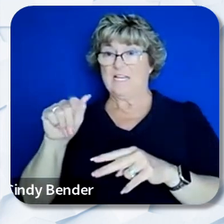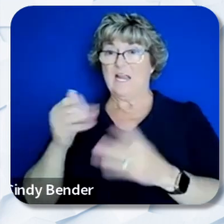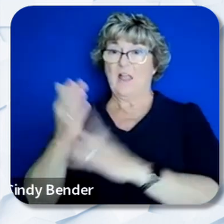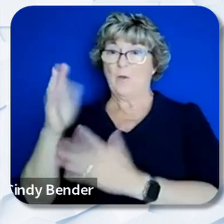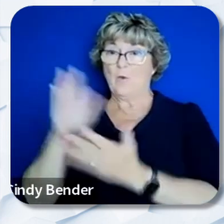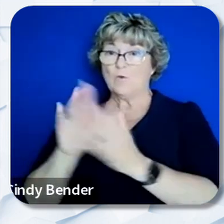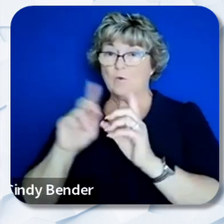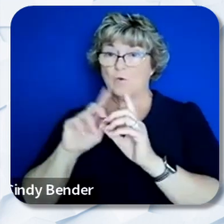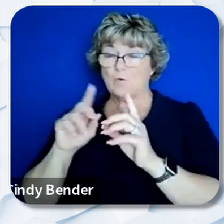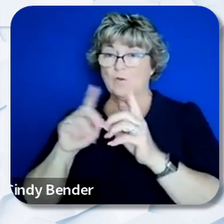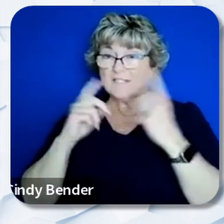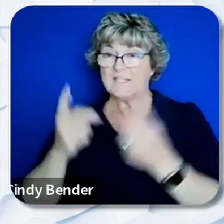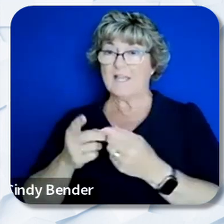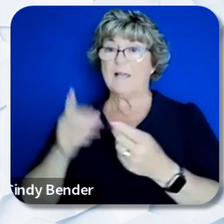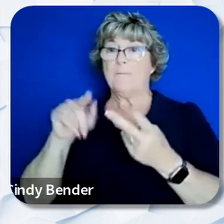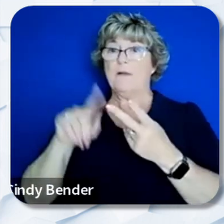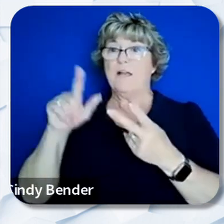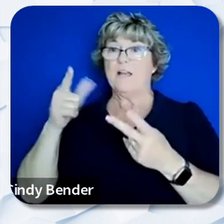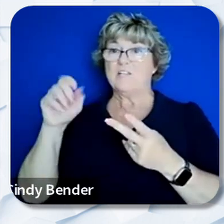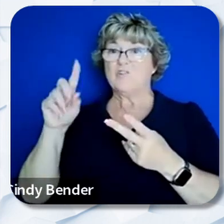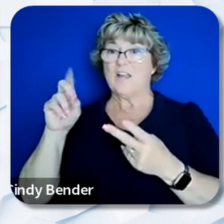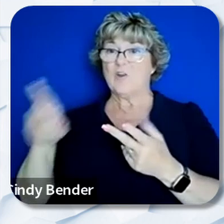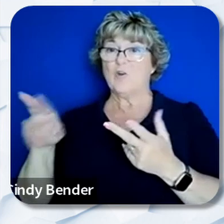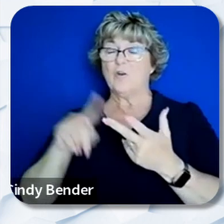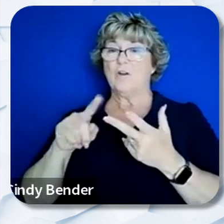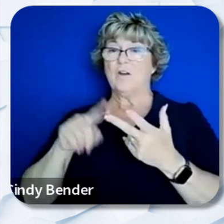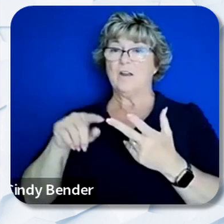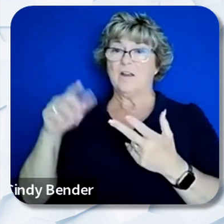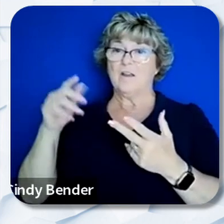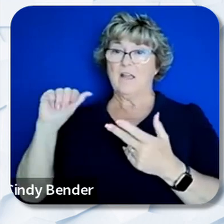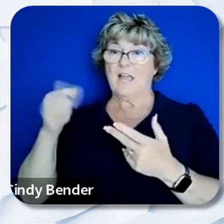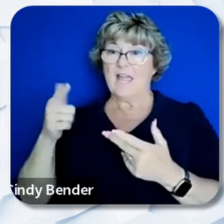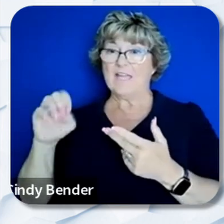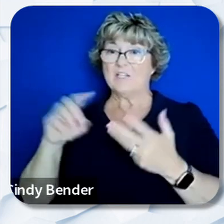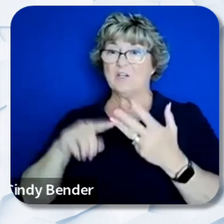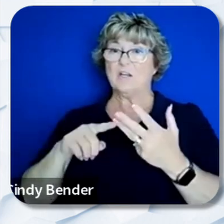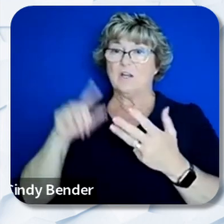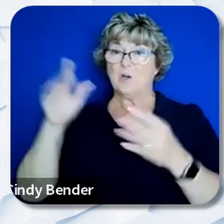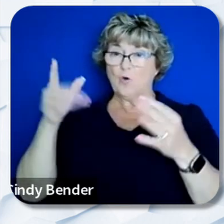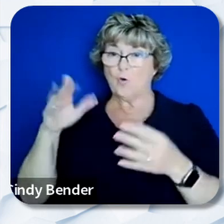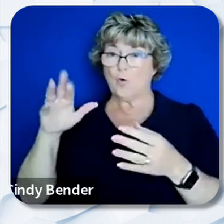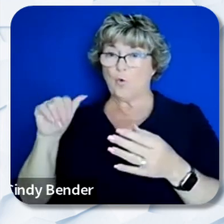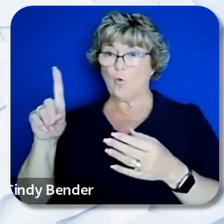site, by gender, by race and ethnicity, by age, by grade, to determine, "What is happening